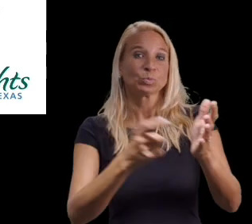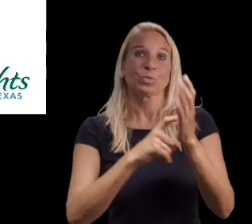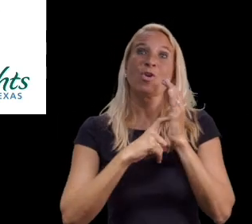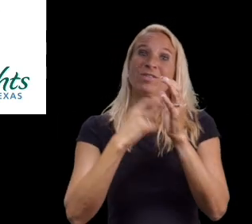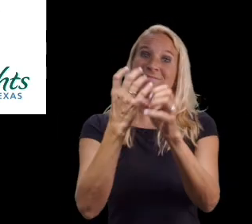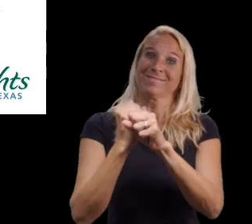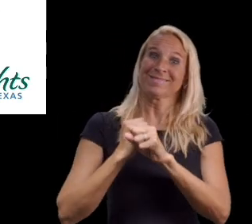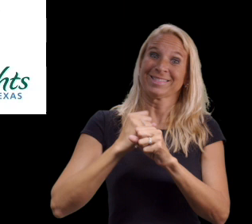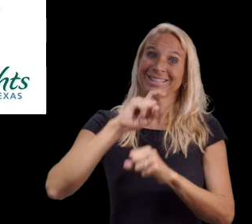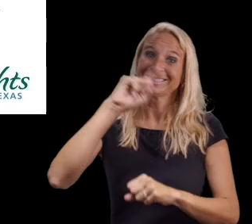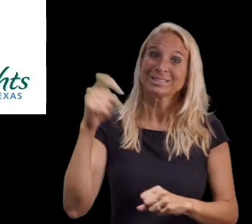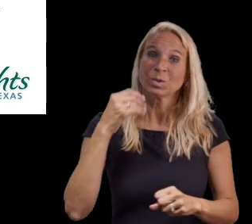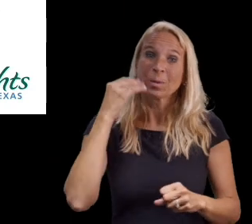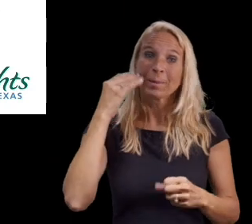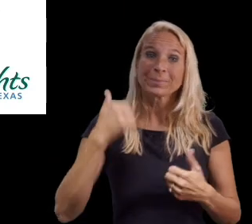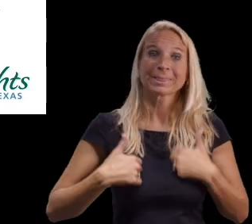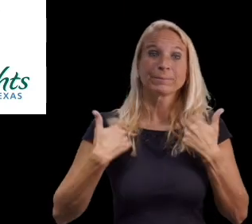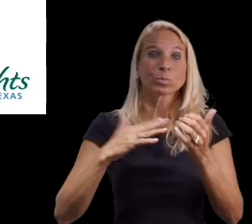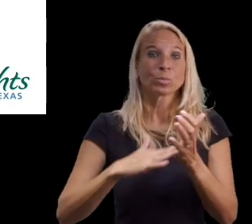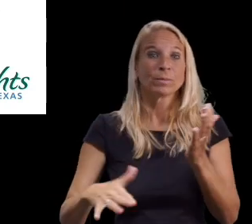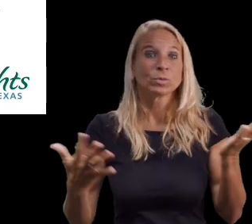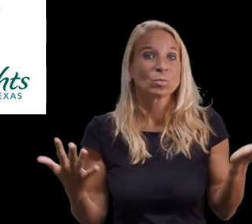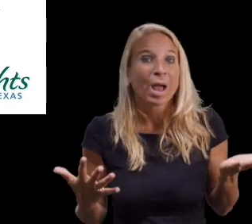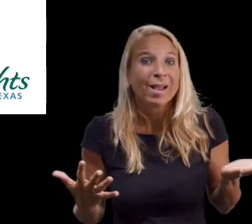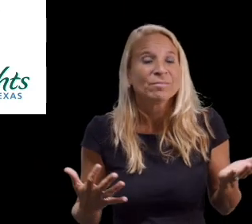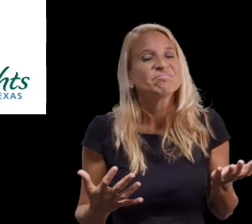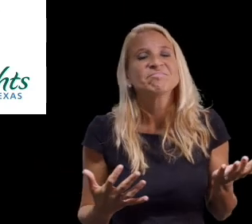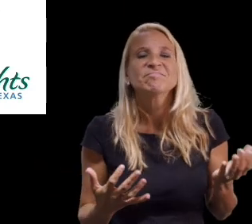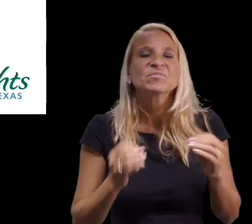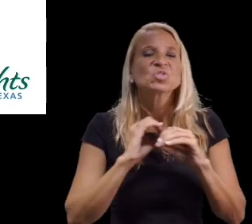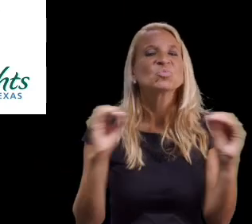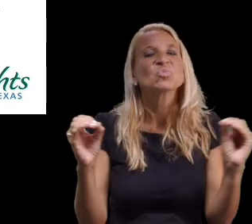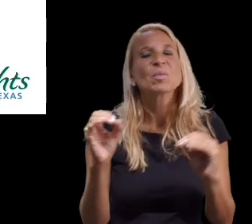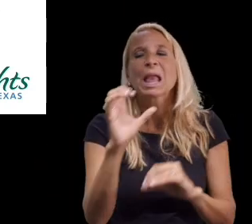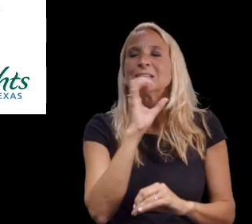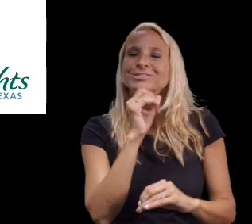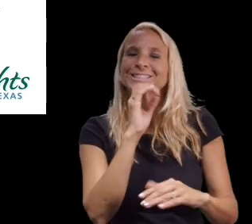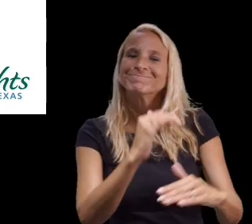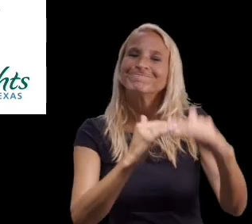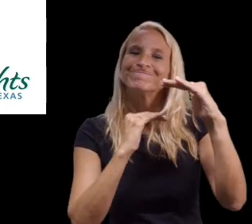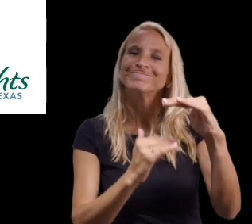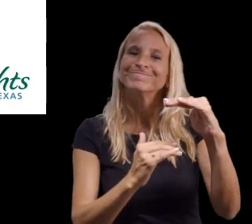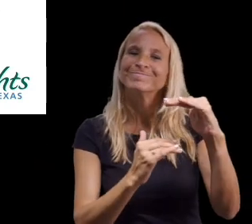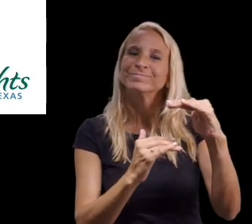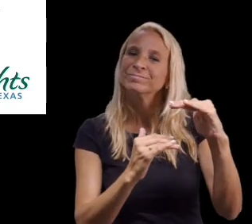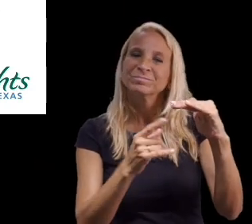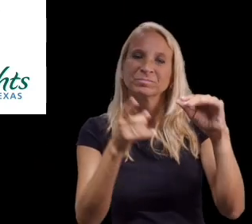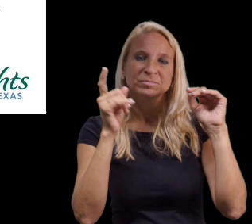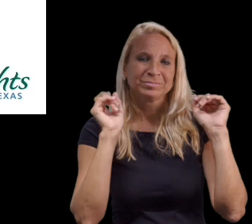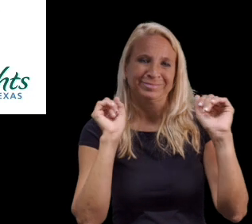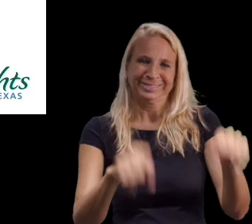The requirements to receive Texas Home Living Waiver there is no age limit to receive these services,